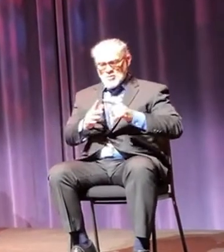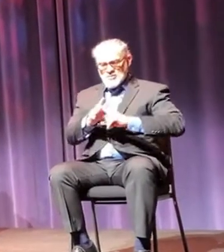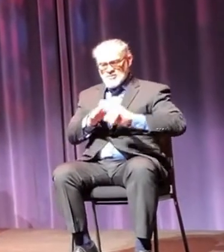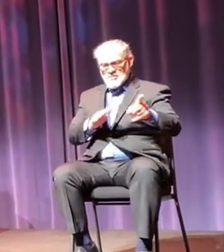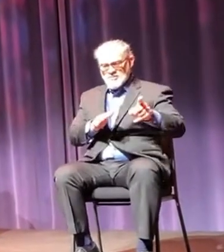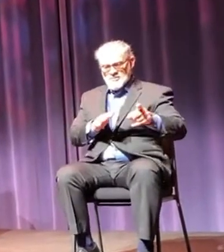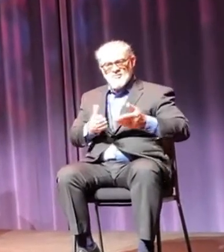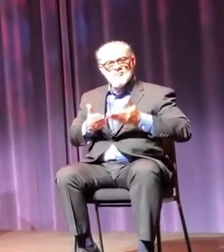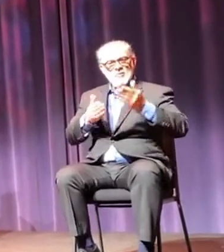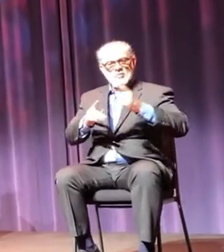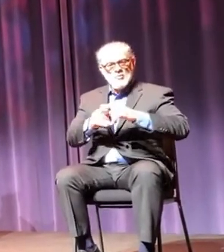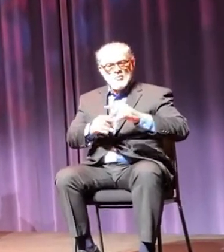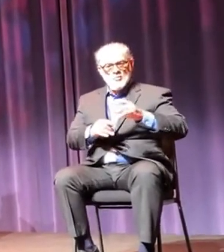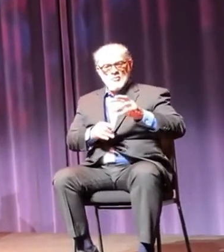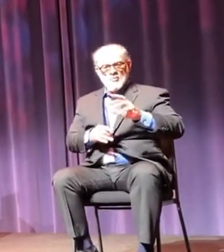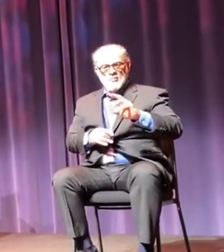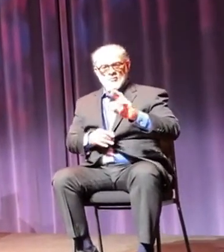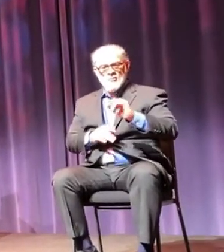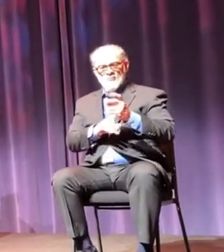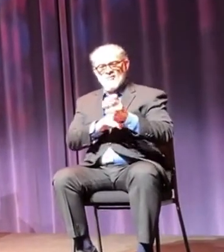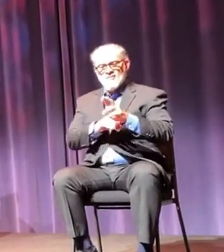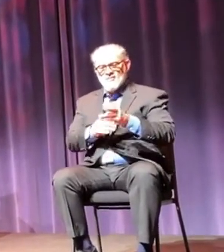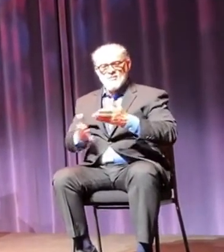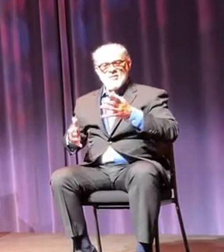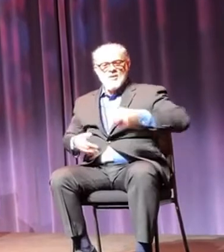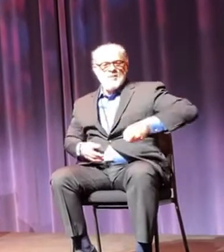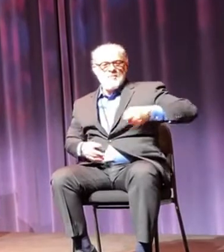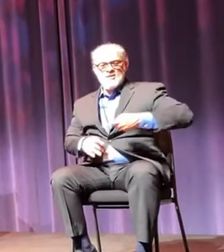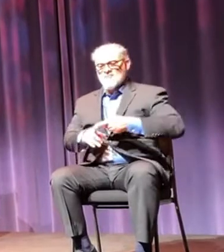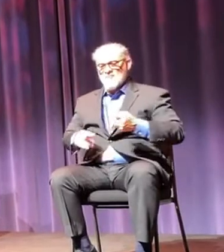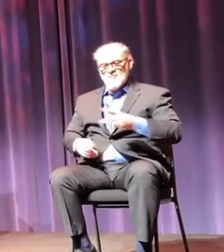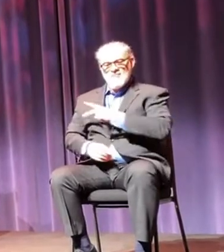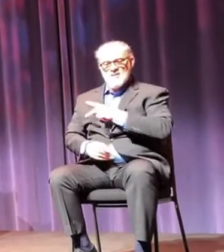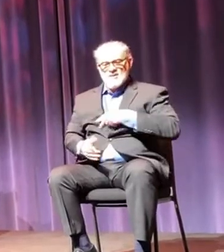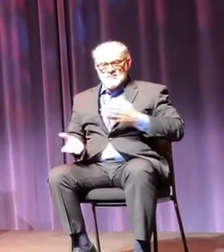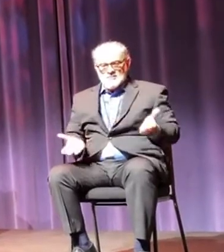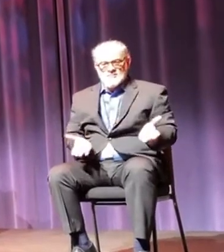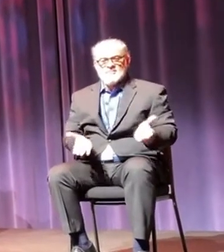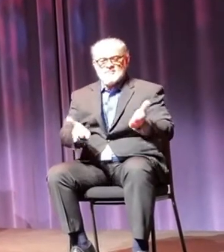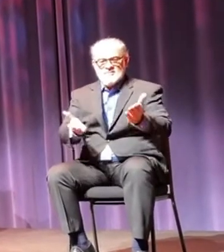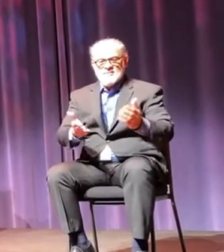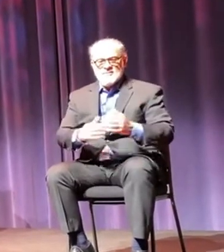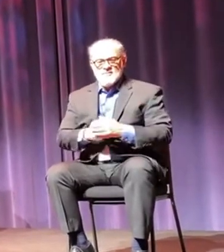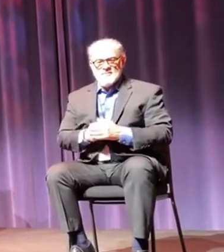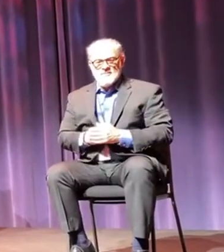The river carrying her basket away from the king and his swords.